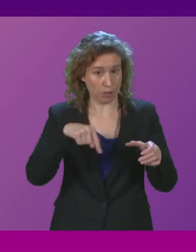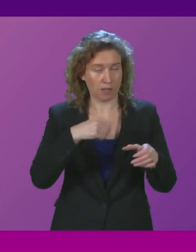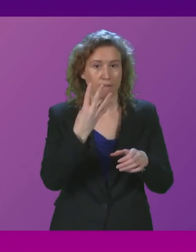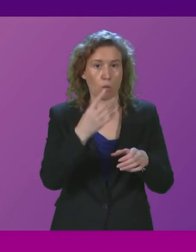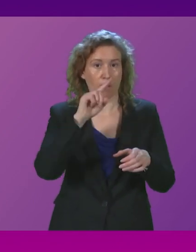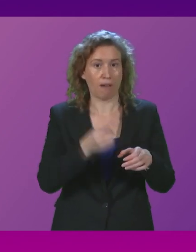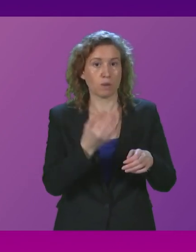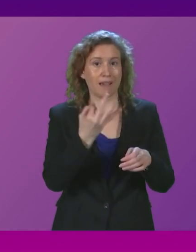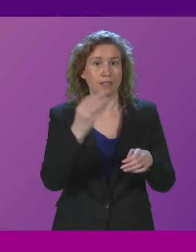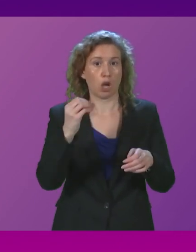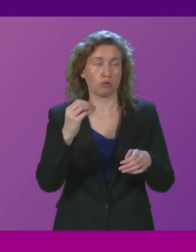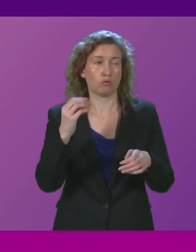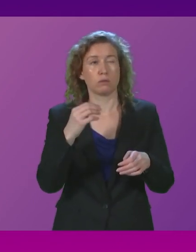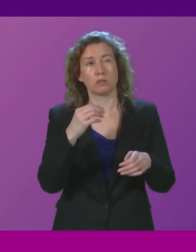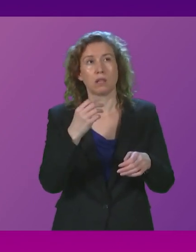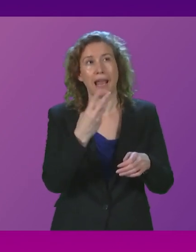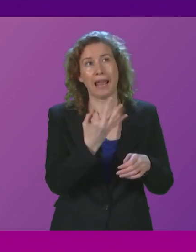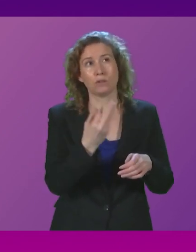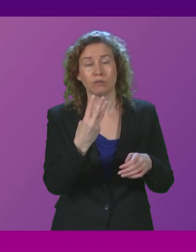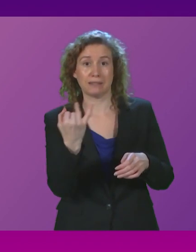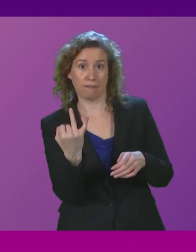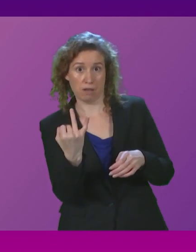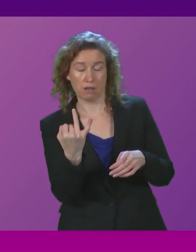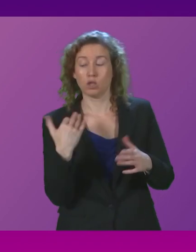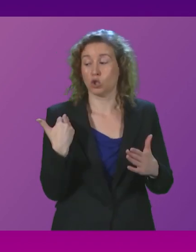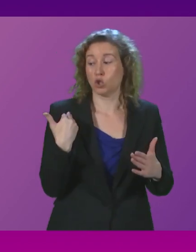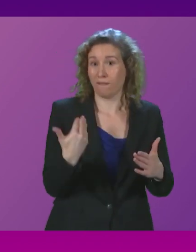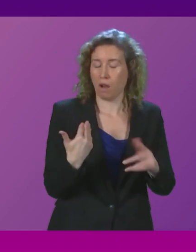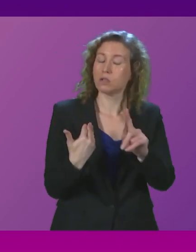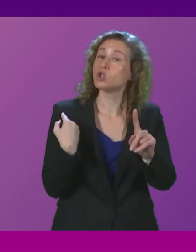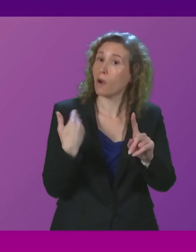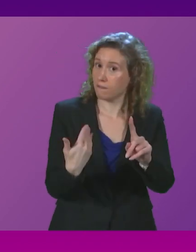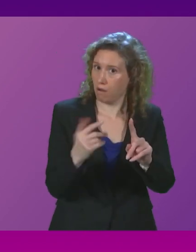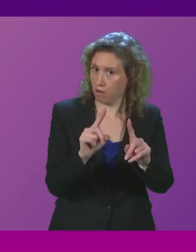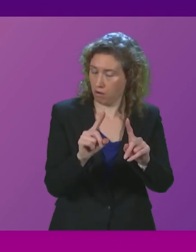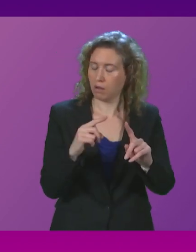So far—I stress that this is so far, and I will come back to that point—3,850 students